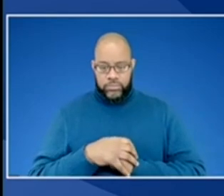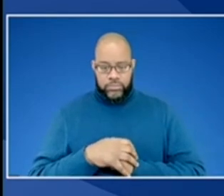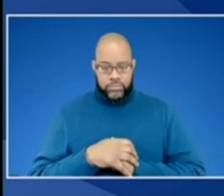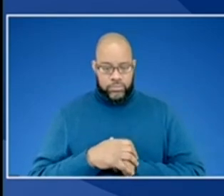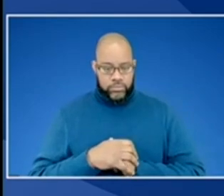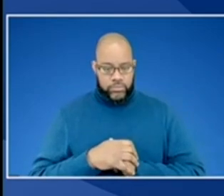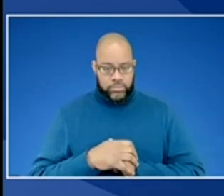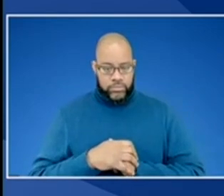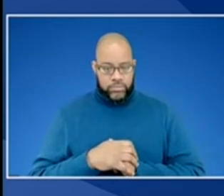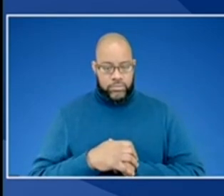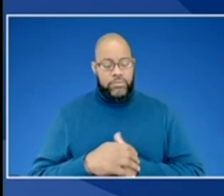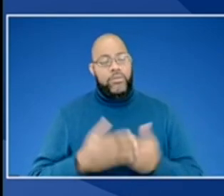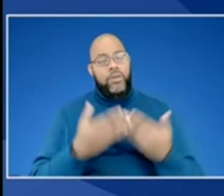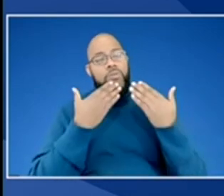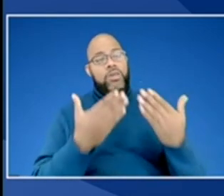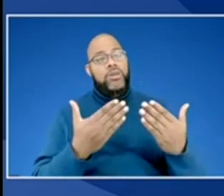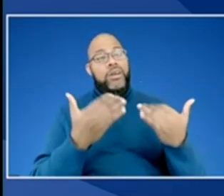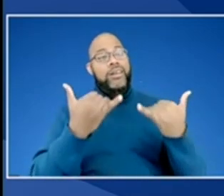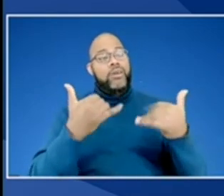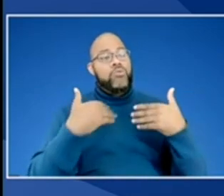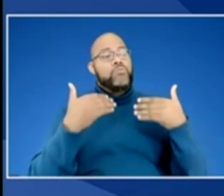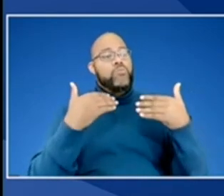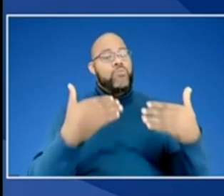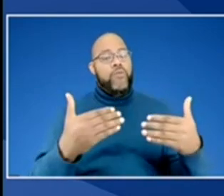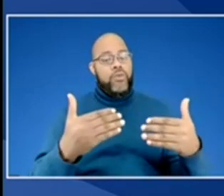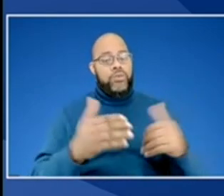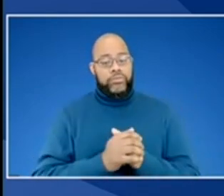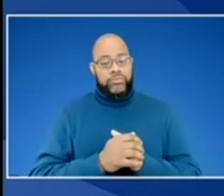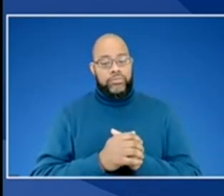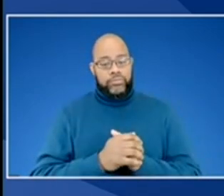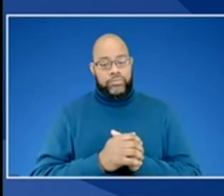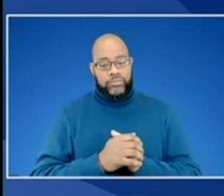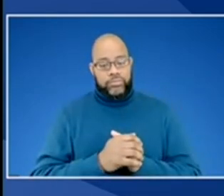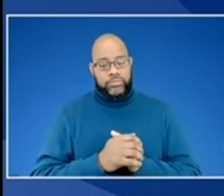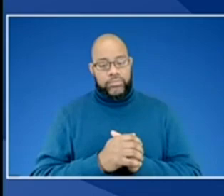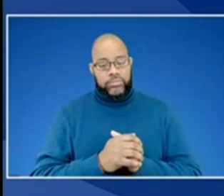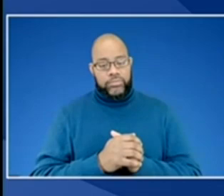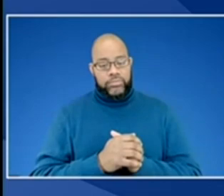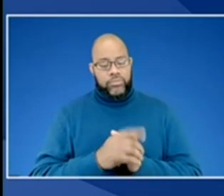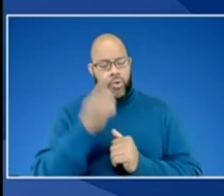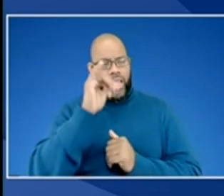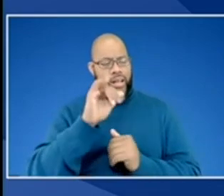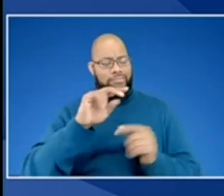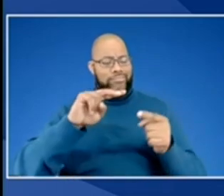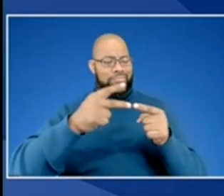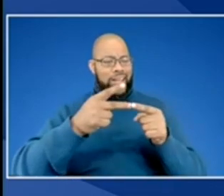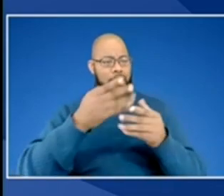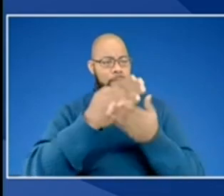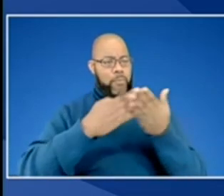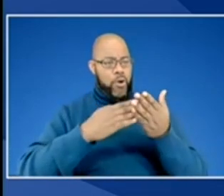Okay. Thank you. We're going to move on to that- like I said, looks like a second portion of number four.